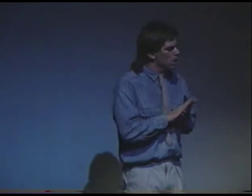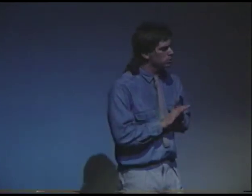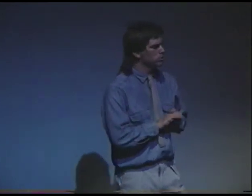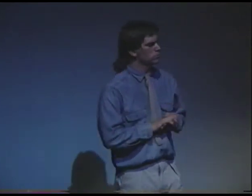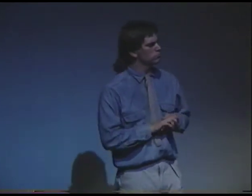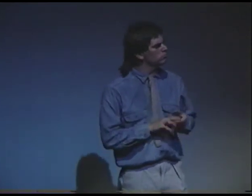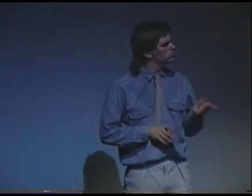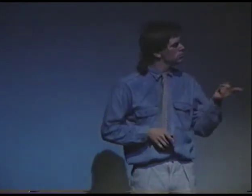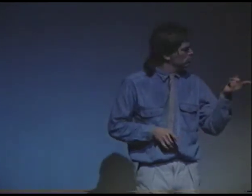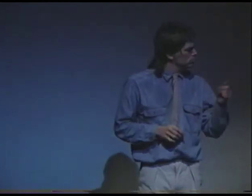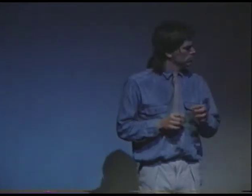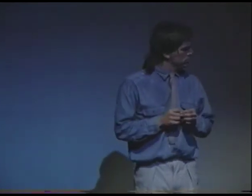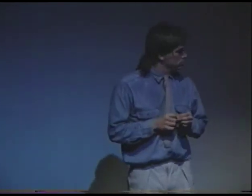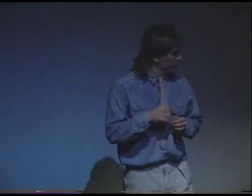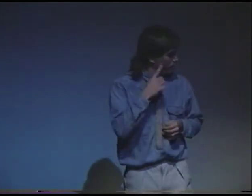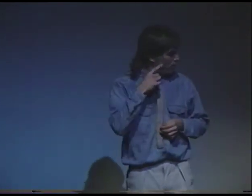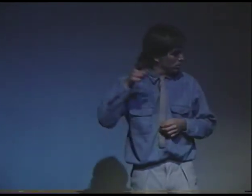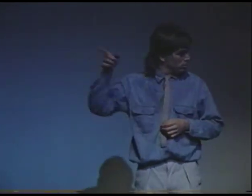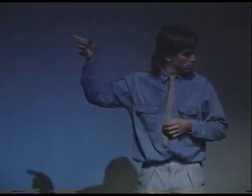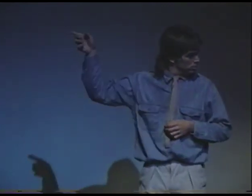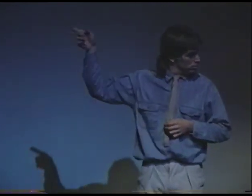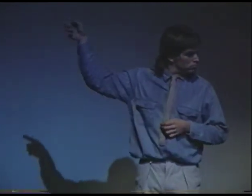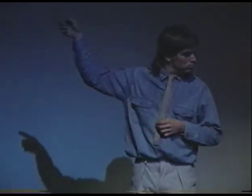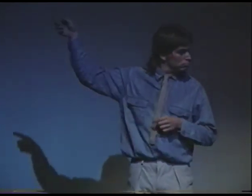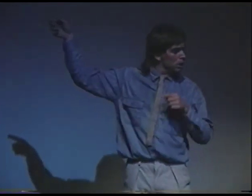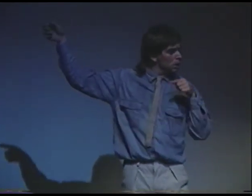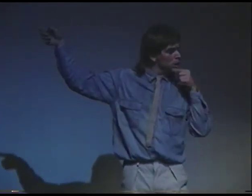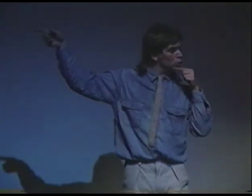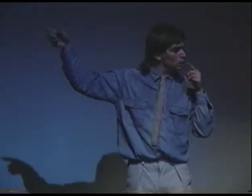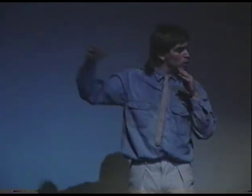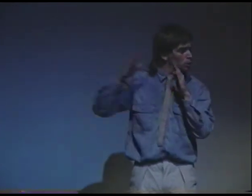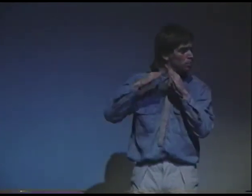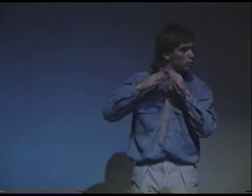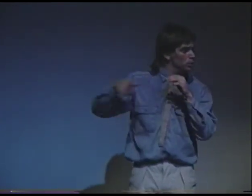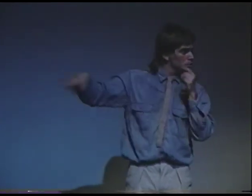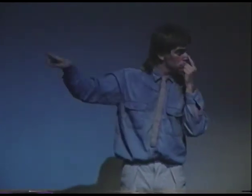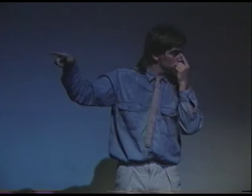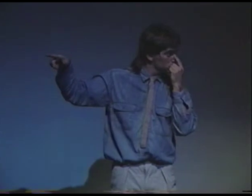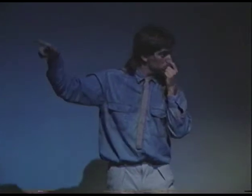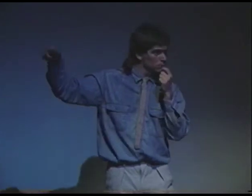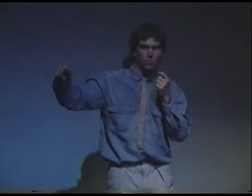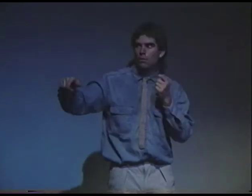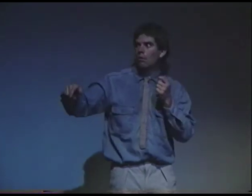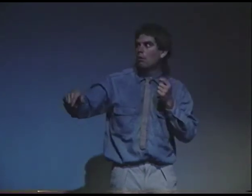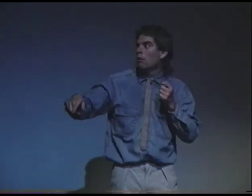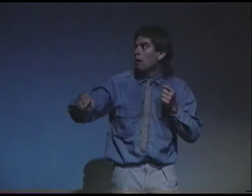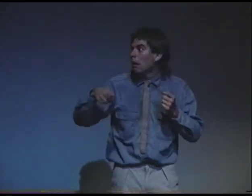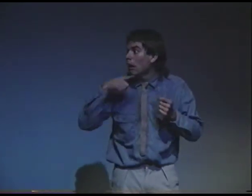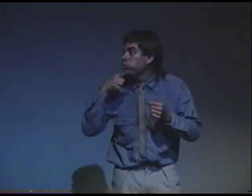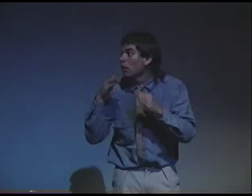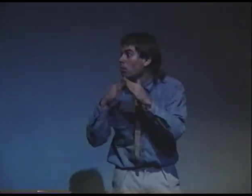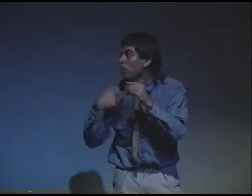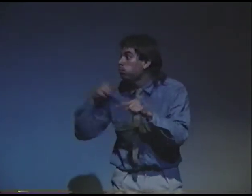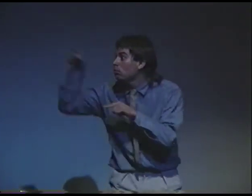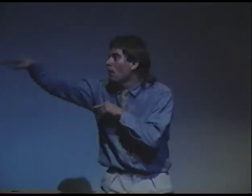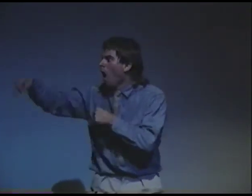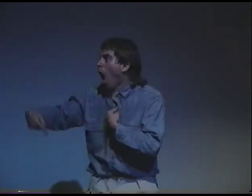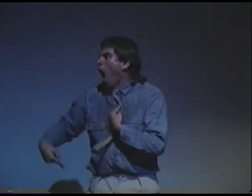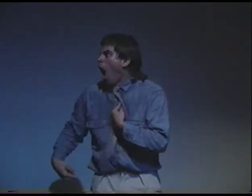And he says, your poetry's really nice. You think maybe you'd mind doing it in front of the hearing community?